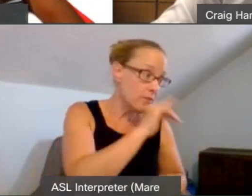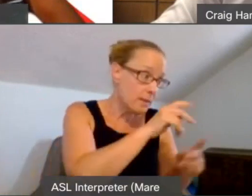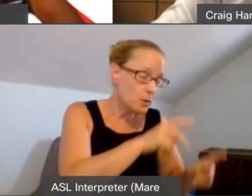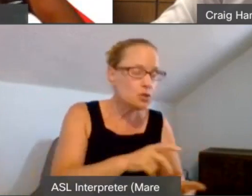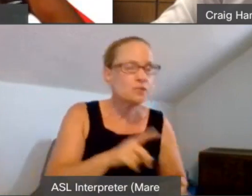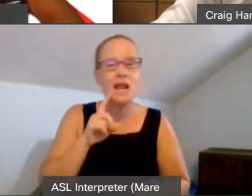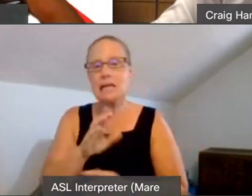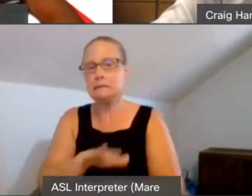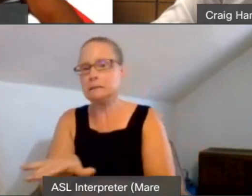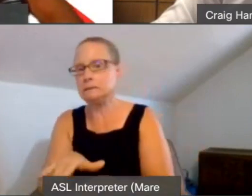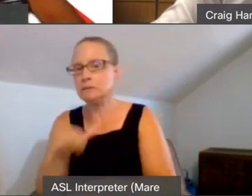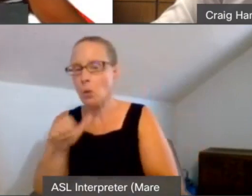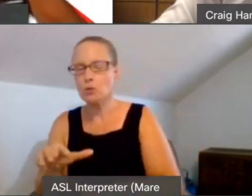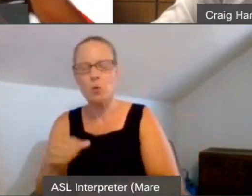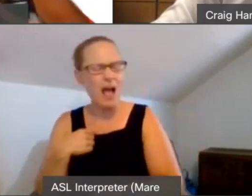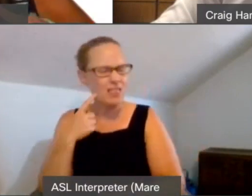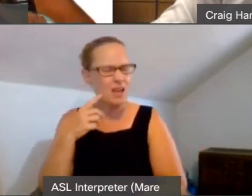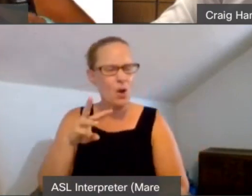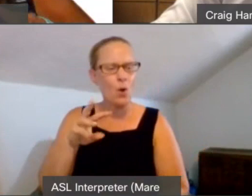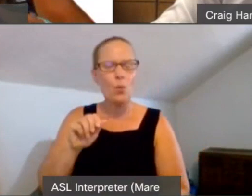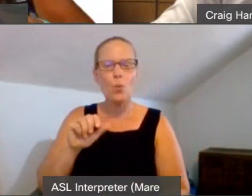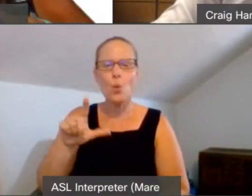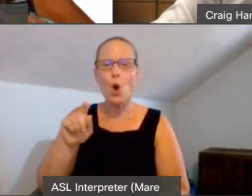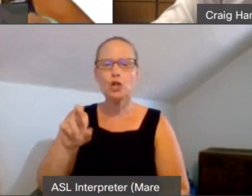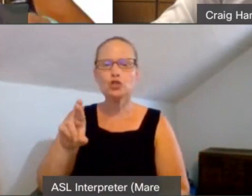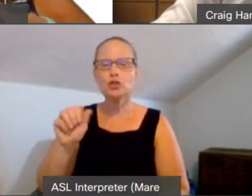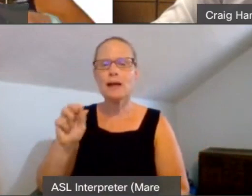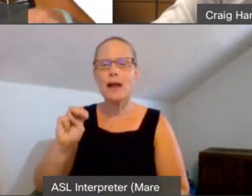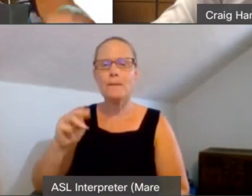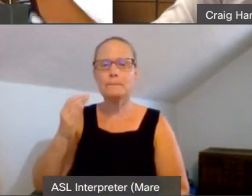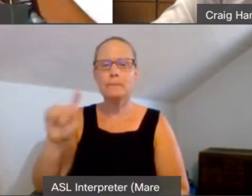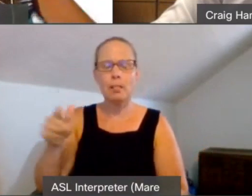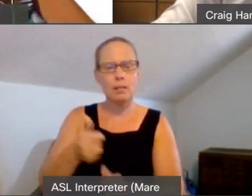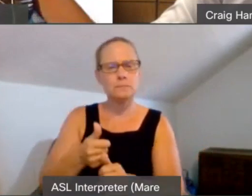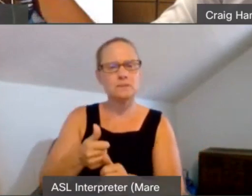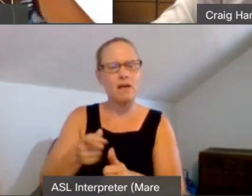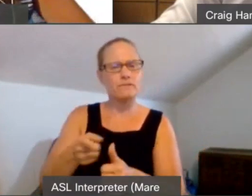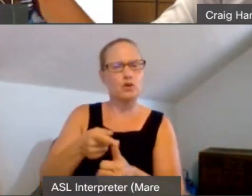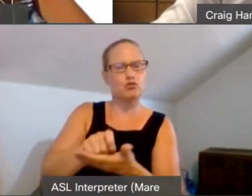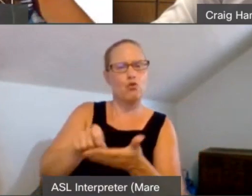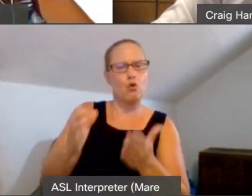I think might've been the first author. But it reviews how the home visits work